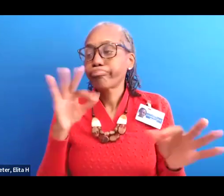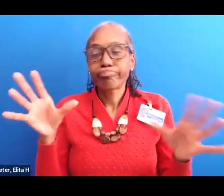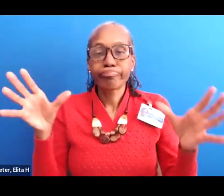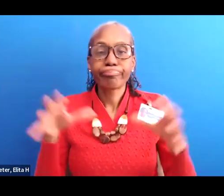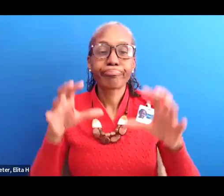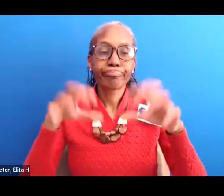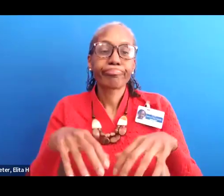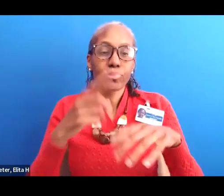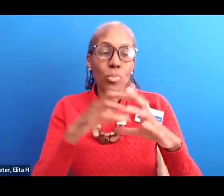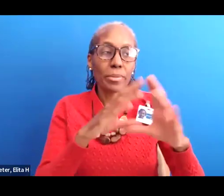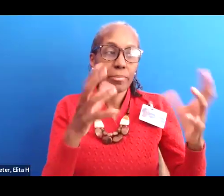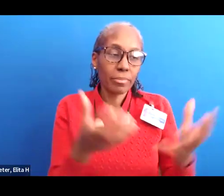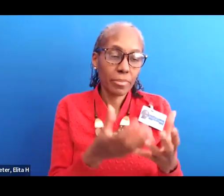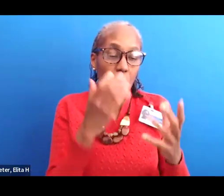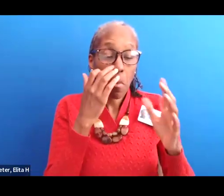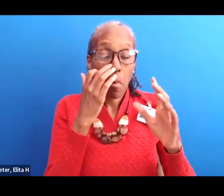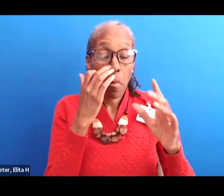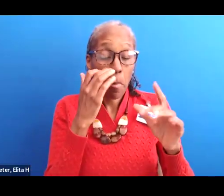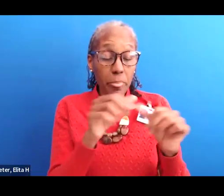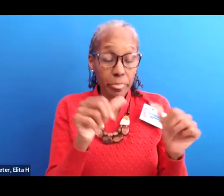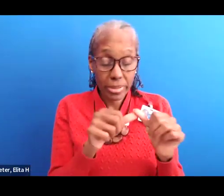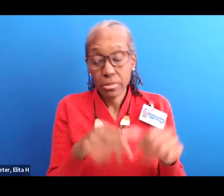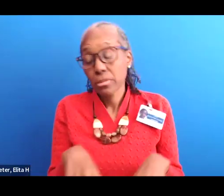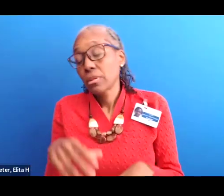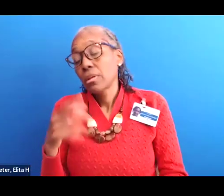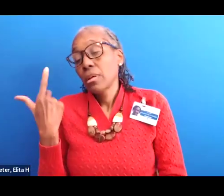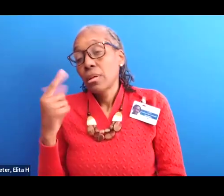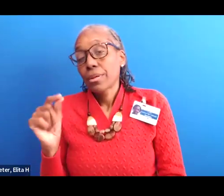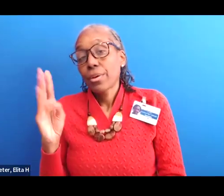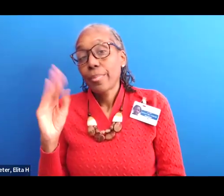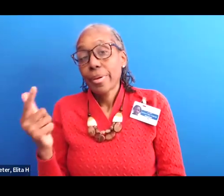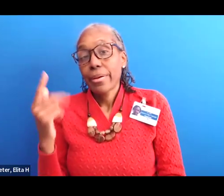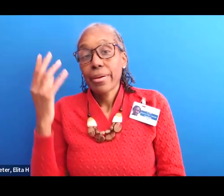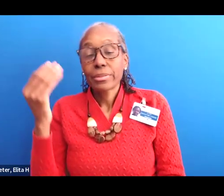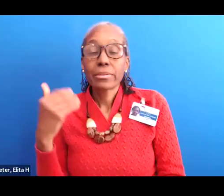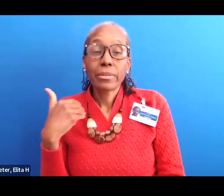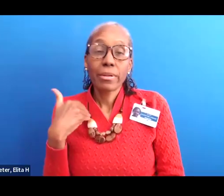You'll learn to have a go bag. When you go outside, you have everything that you need.